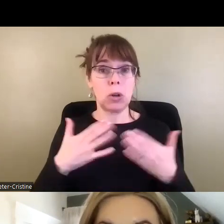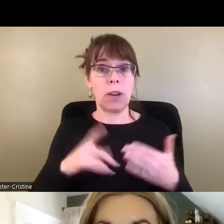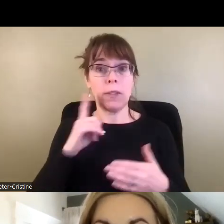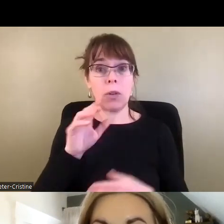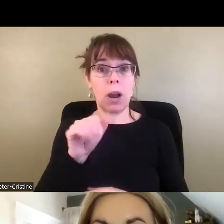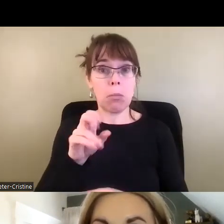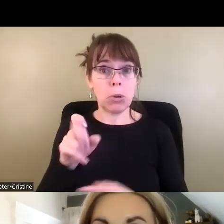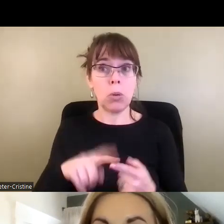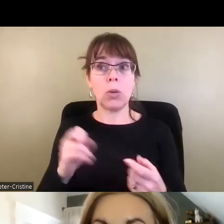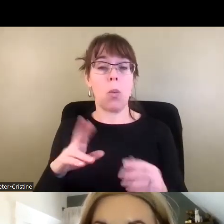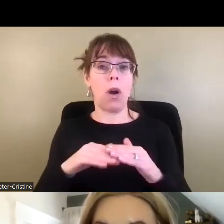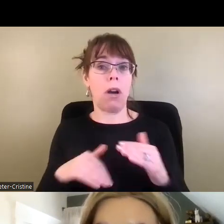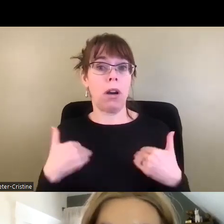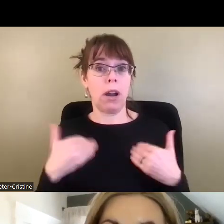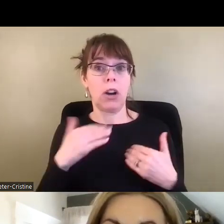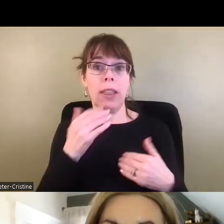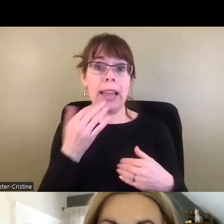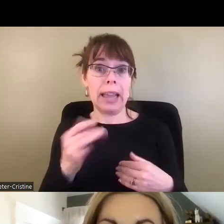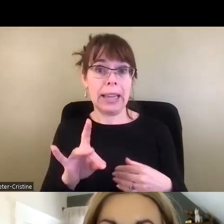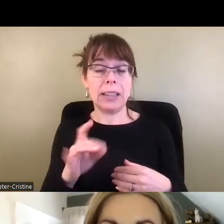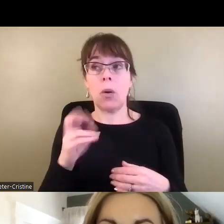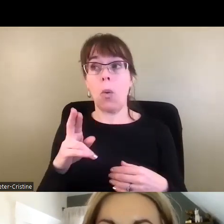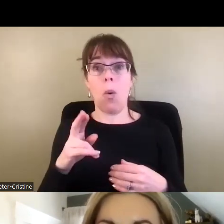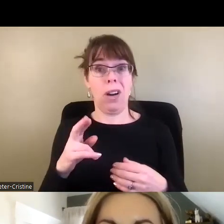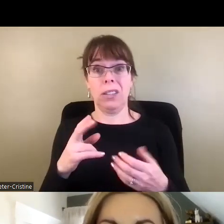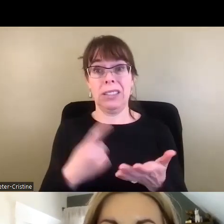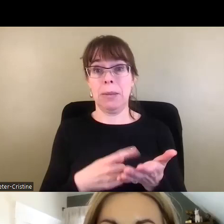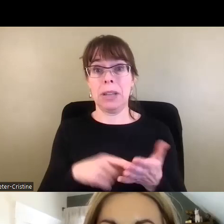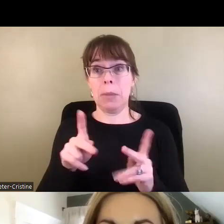minors or, in a lot of the instances of those seeking later abortion care,